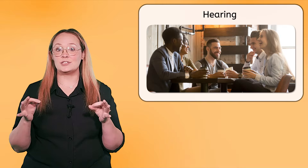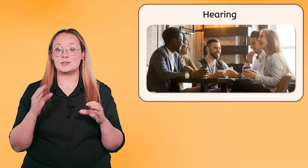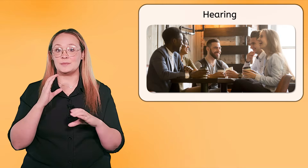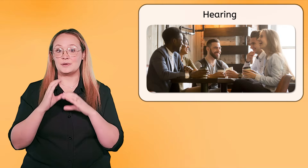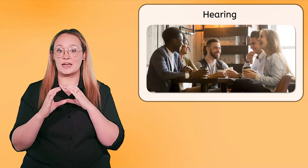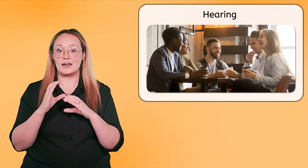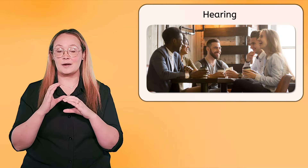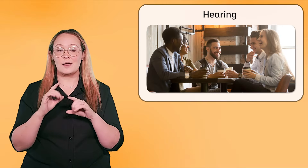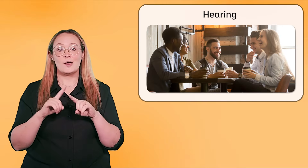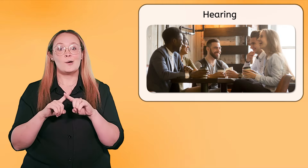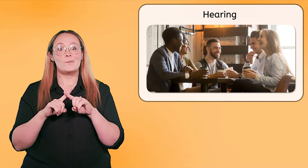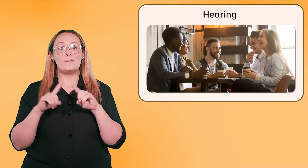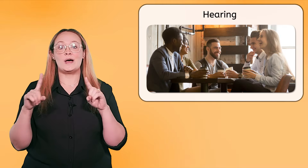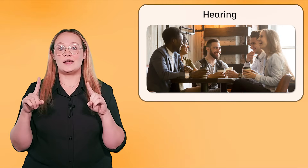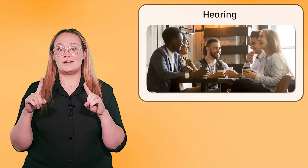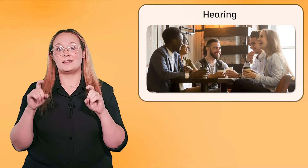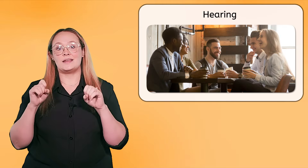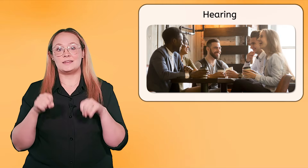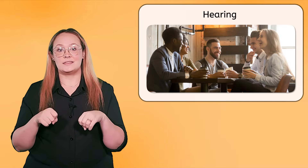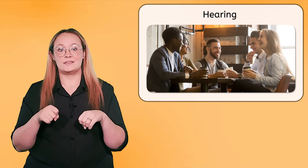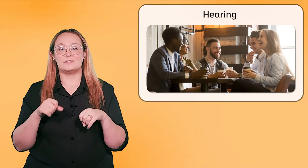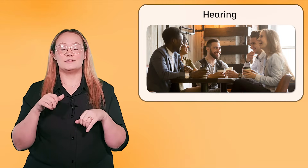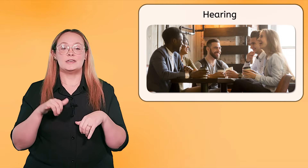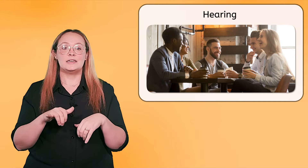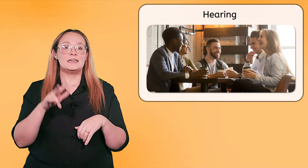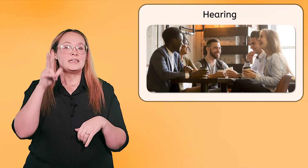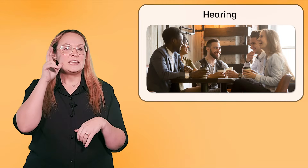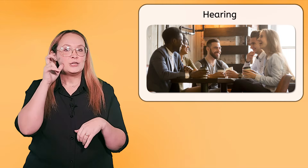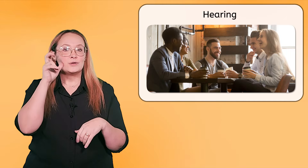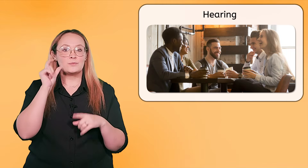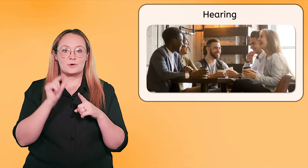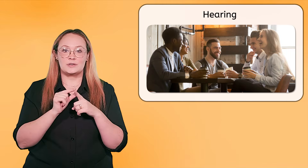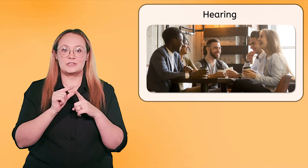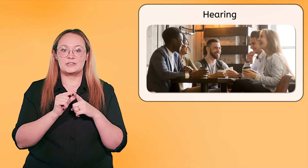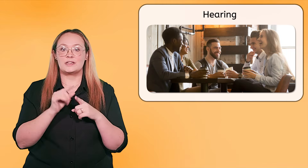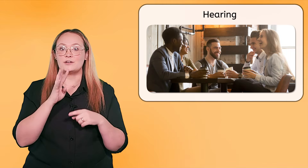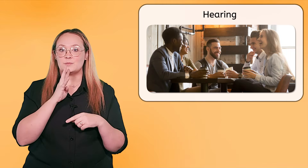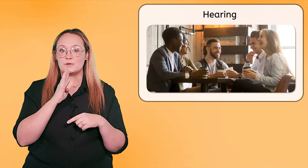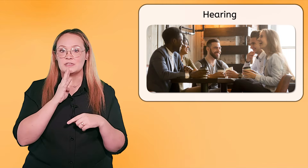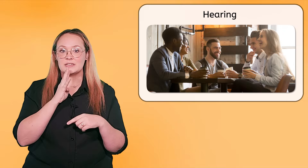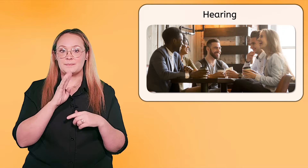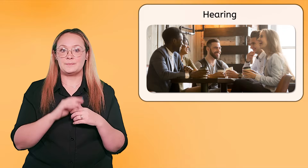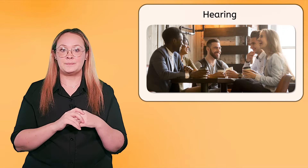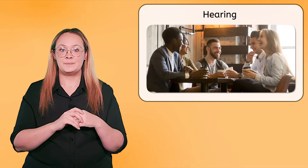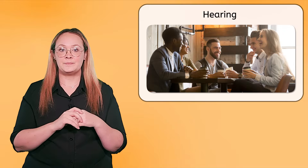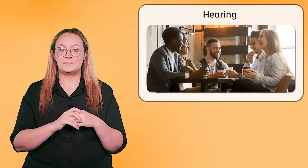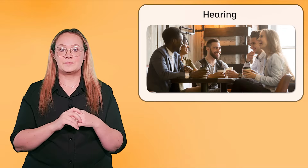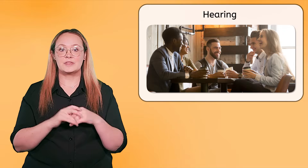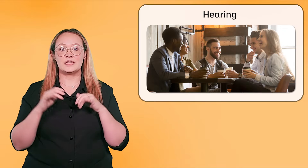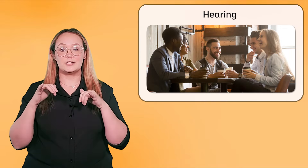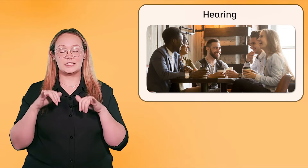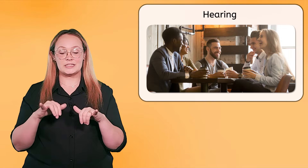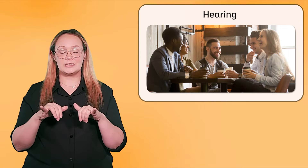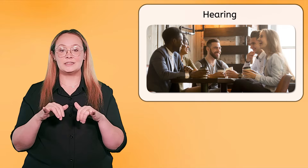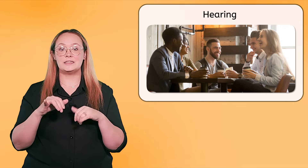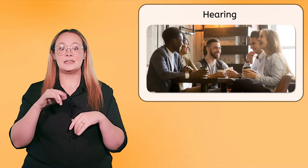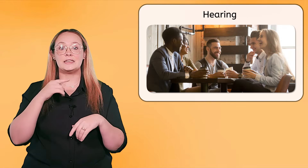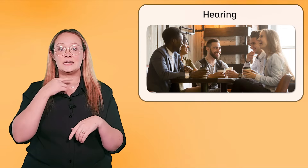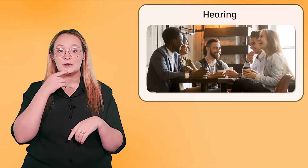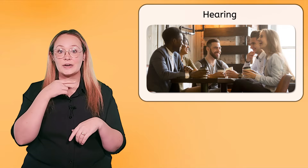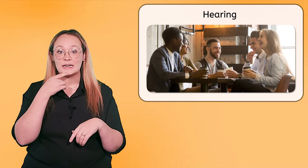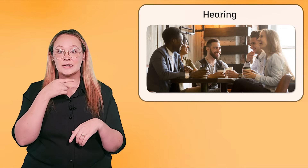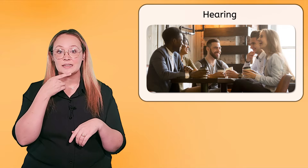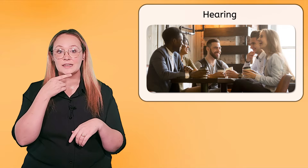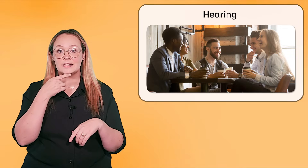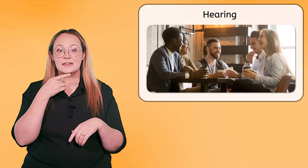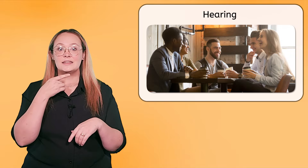to communicate, but they can still hear the words that are spoken to them. They're still hearing